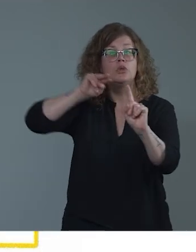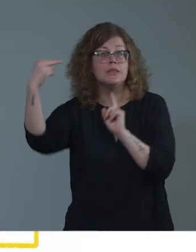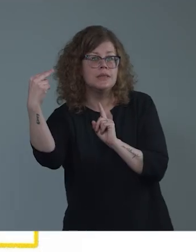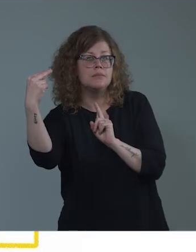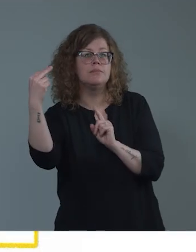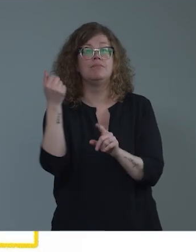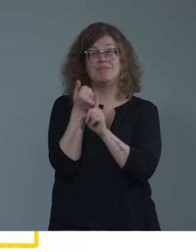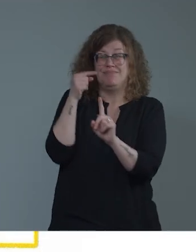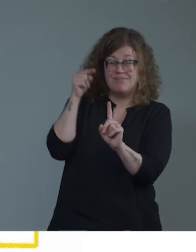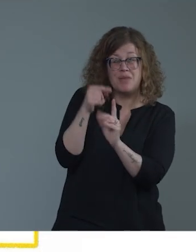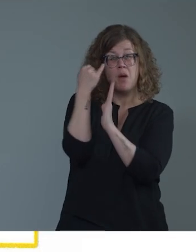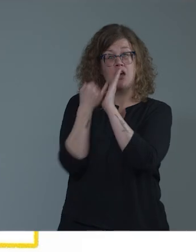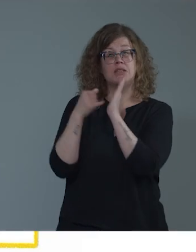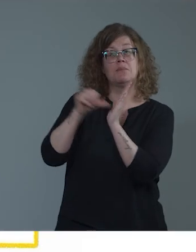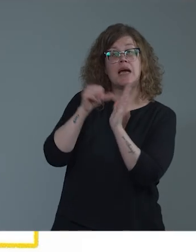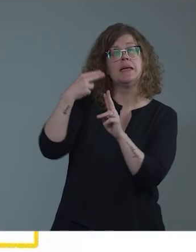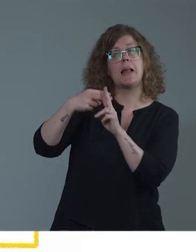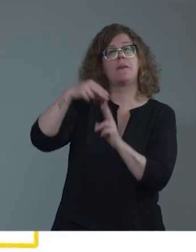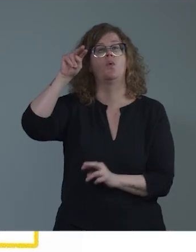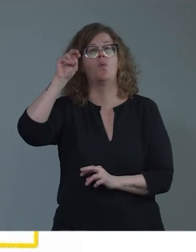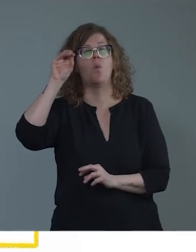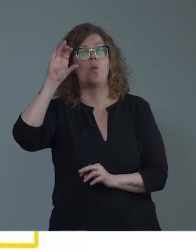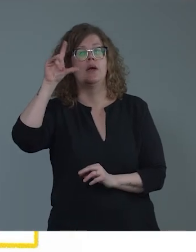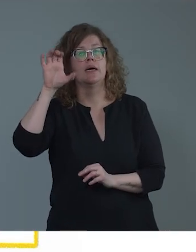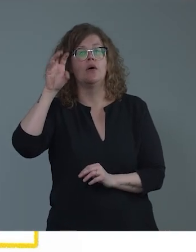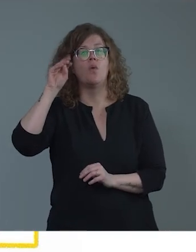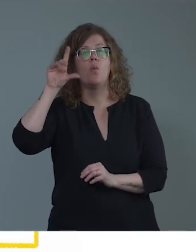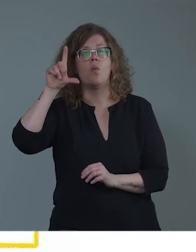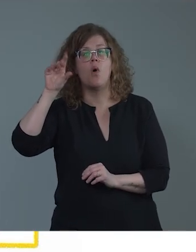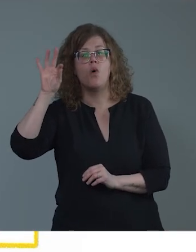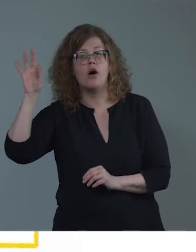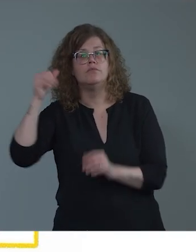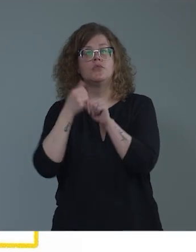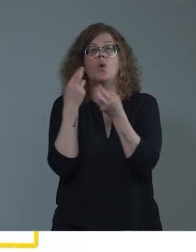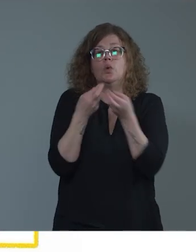public art within your community, which is why you're here today, learning this process. And how